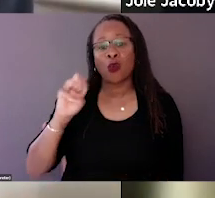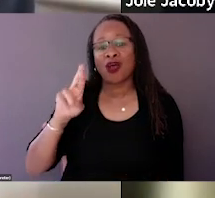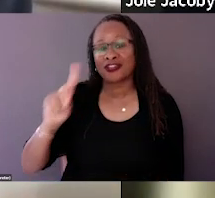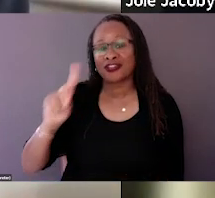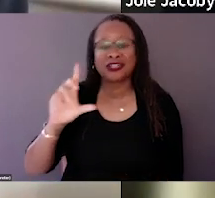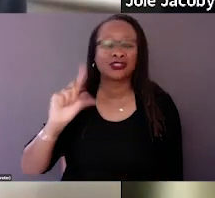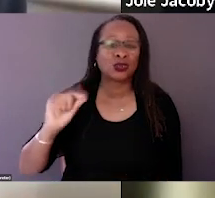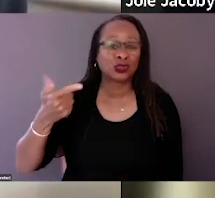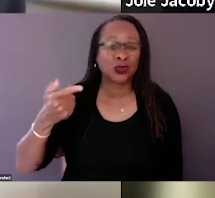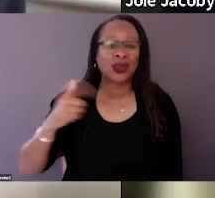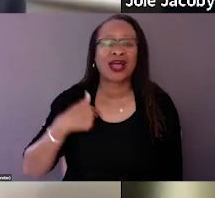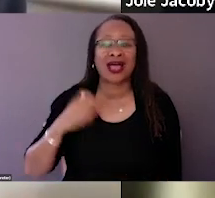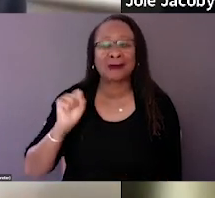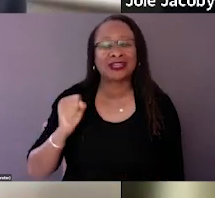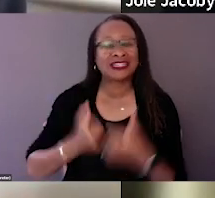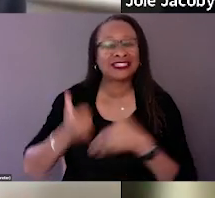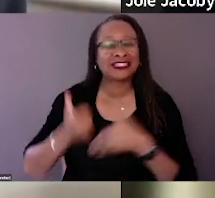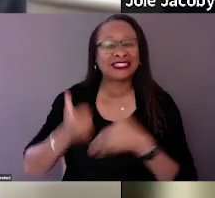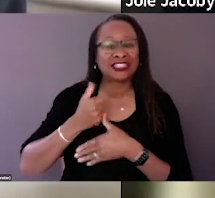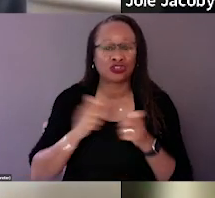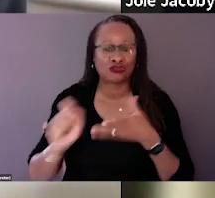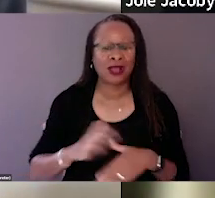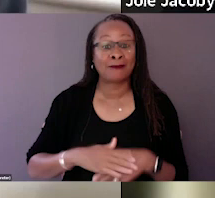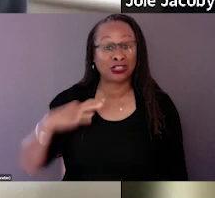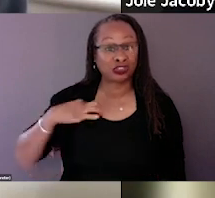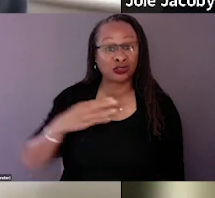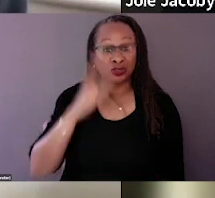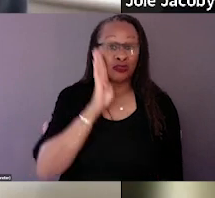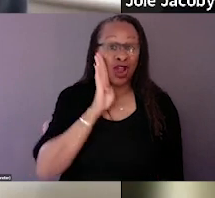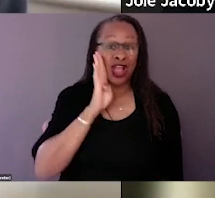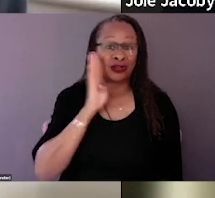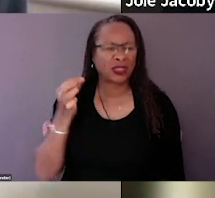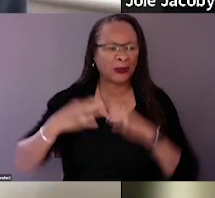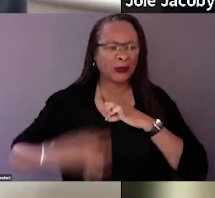I have on a brown, pinstripe shirt. I'm a young Black man in his late 30s,